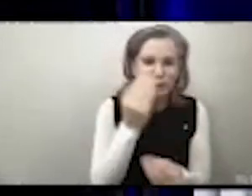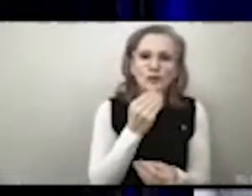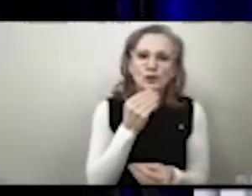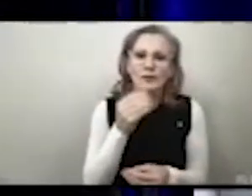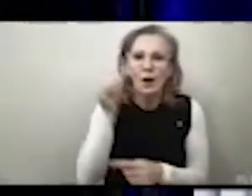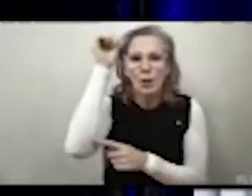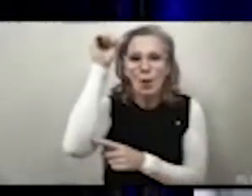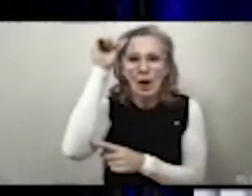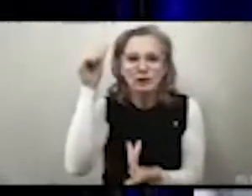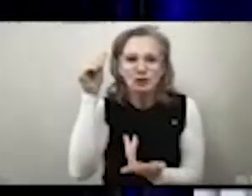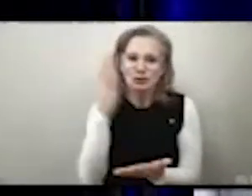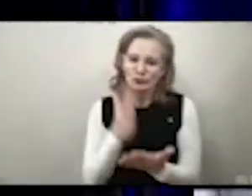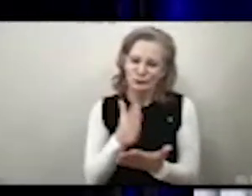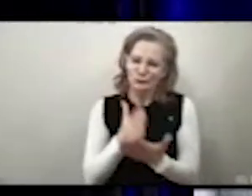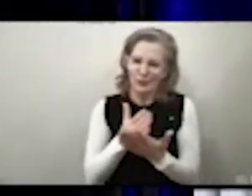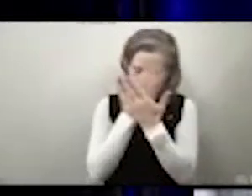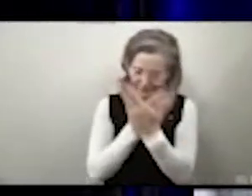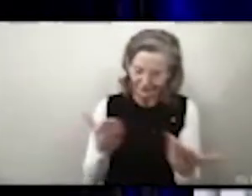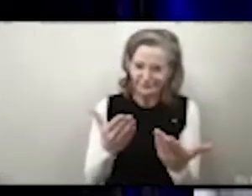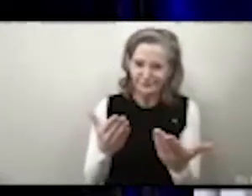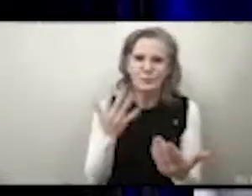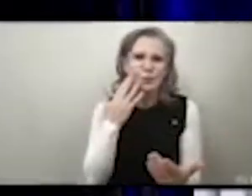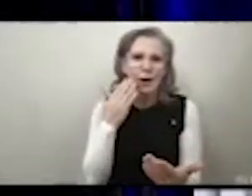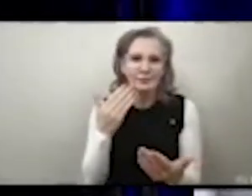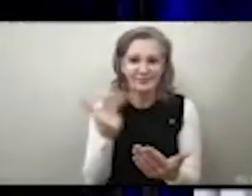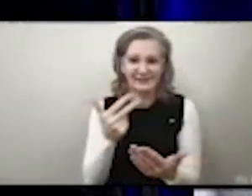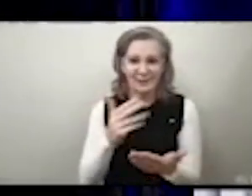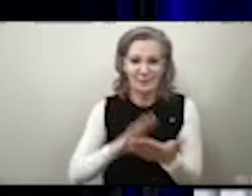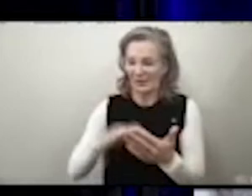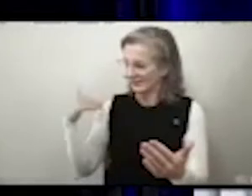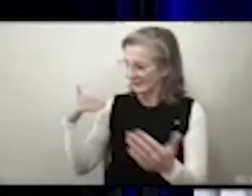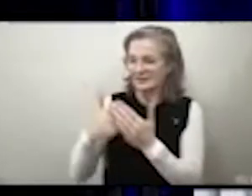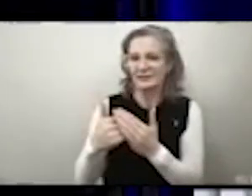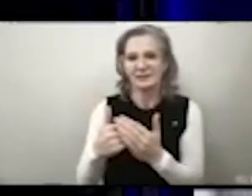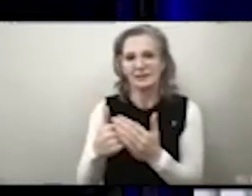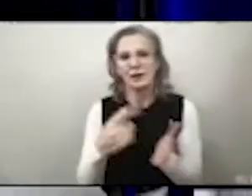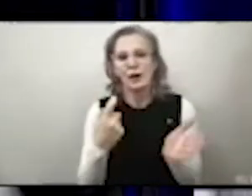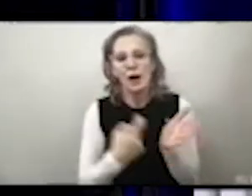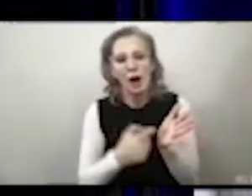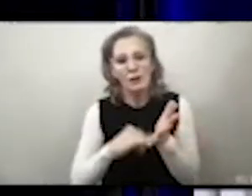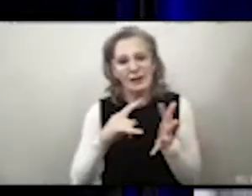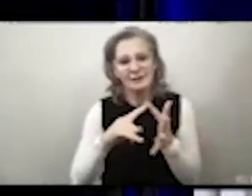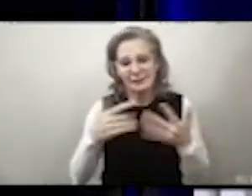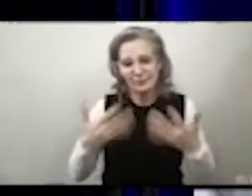months, with Fellows of the RSE being at the forefront of supporting people in their understanding of the pandemic. I think that's a phrase which all